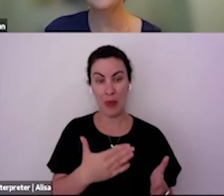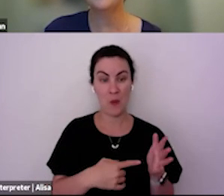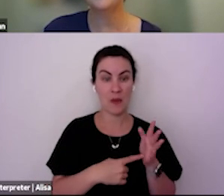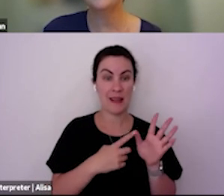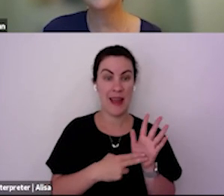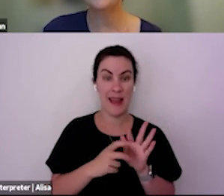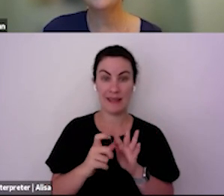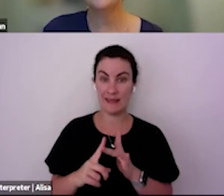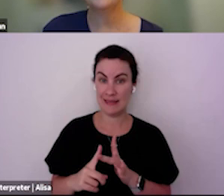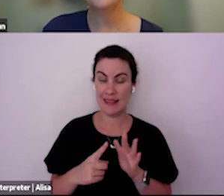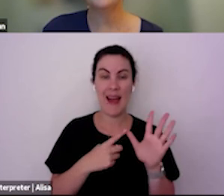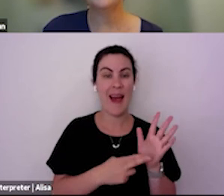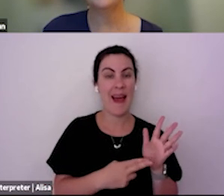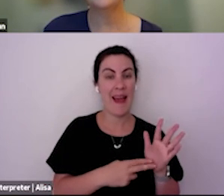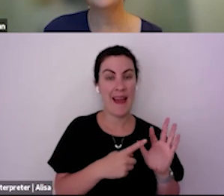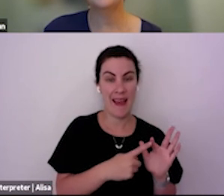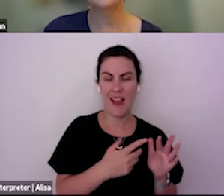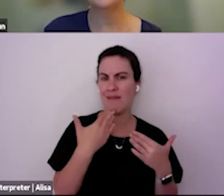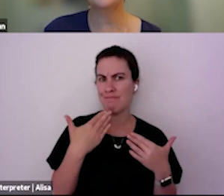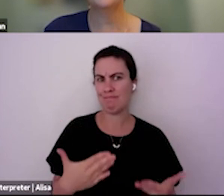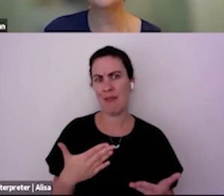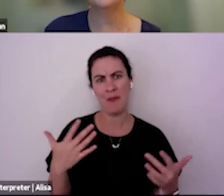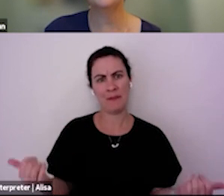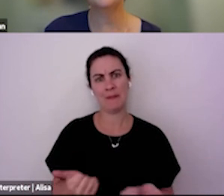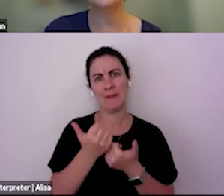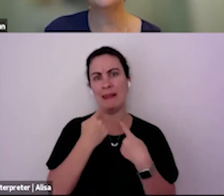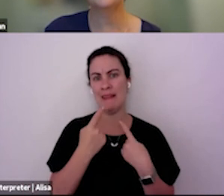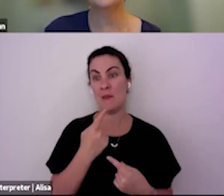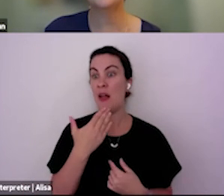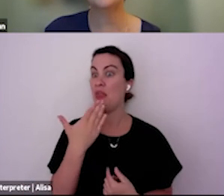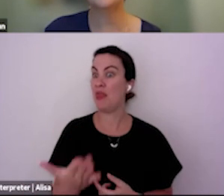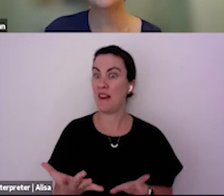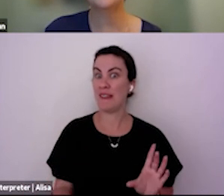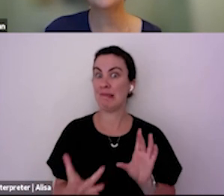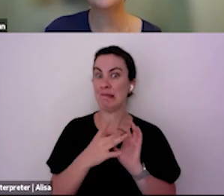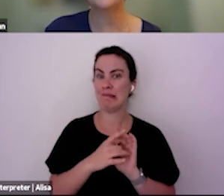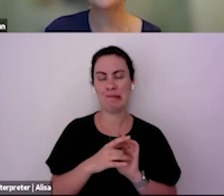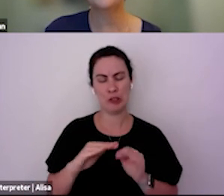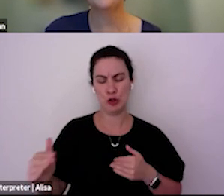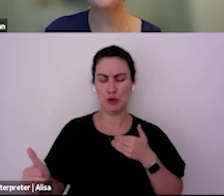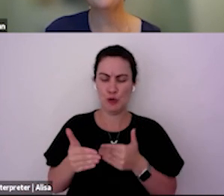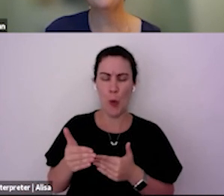Thank you to everyone for attending. It's a very busy week.